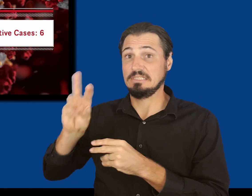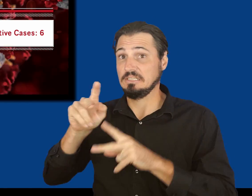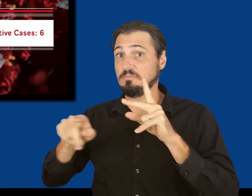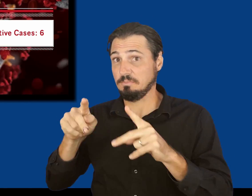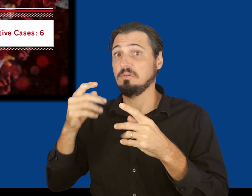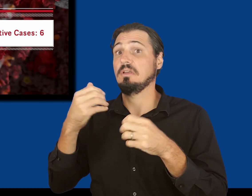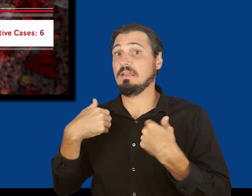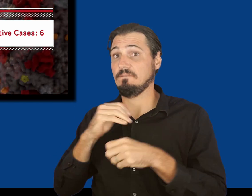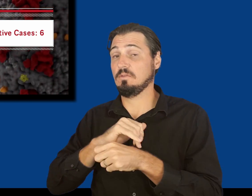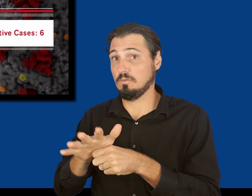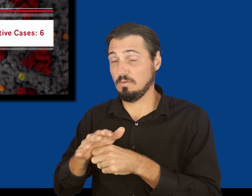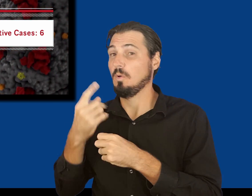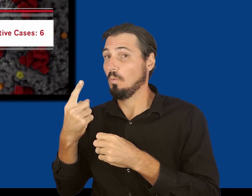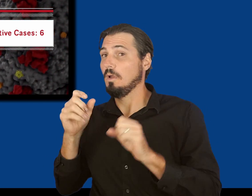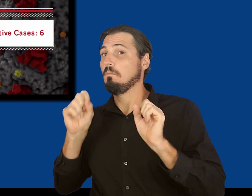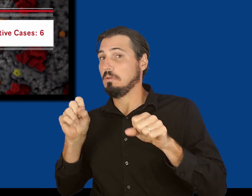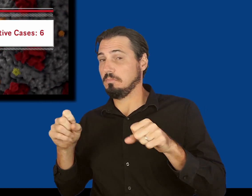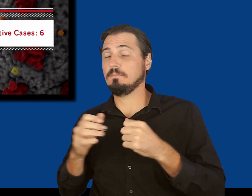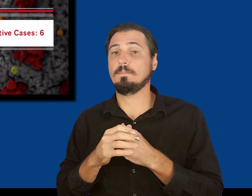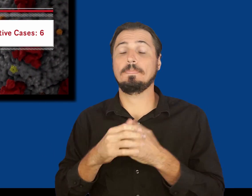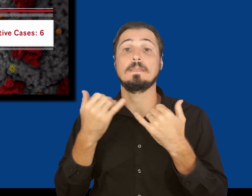and Hawaii National Guard are tracking approximately.